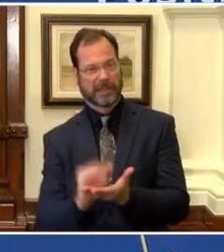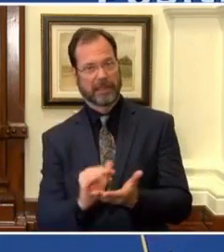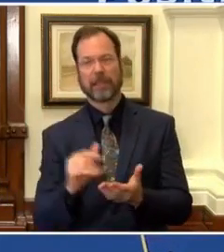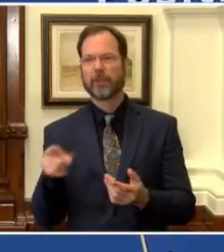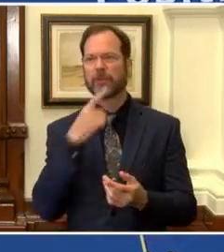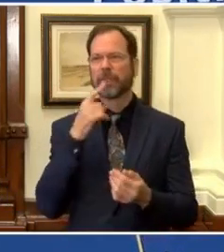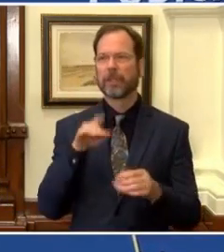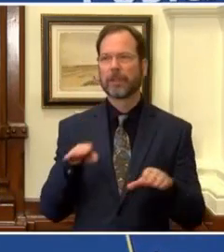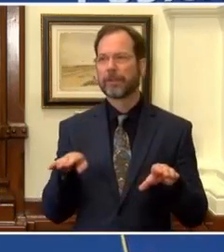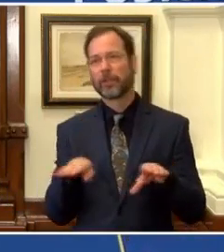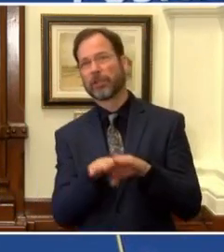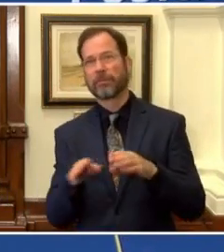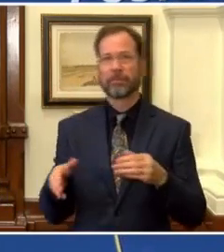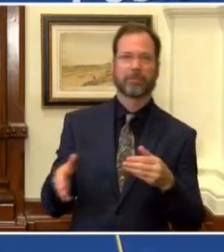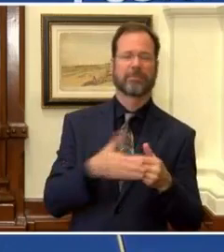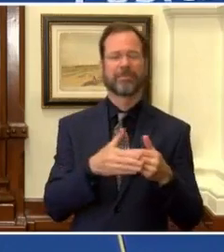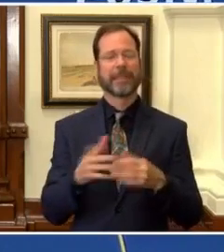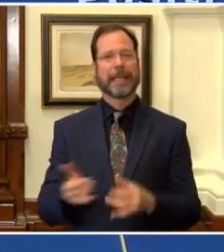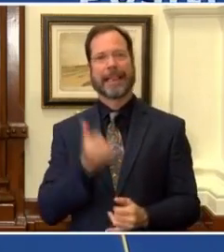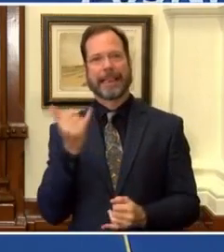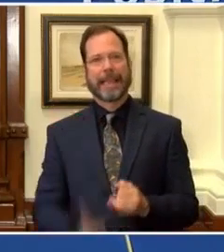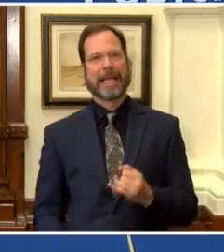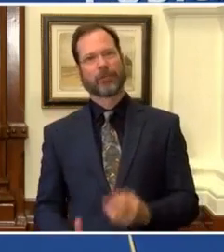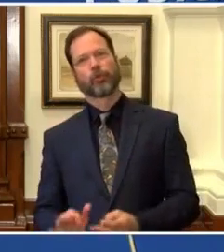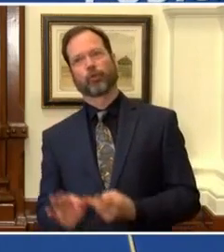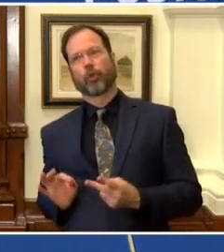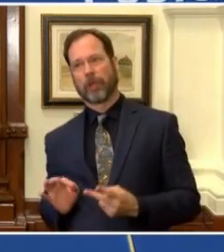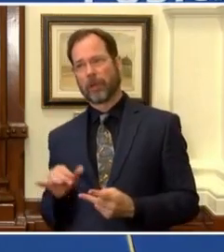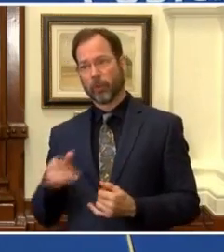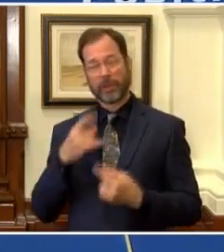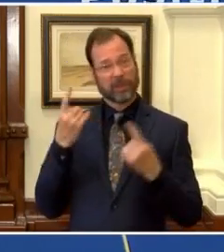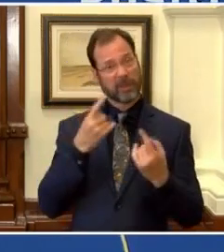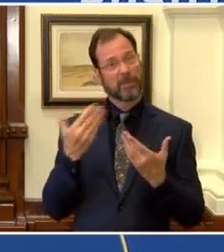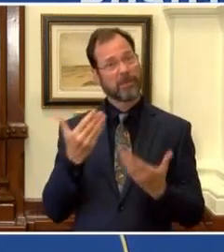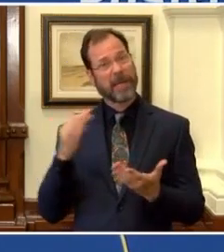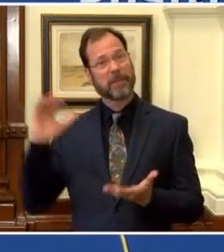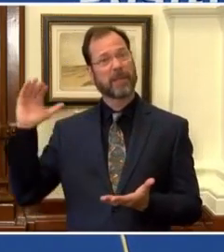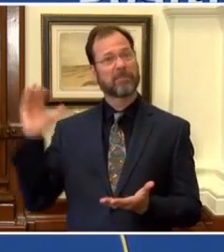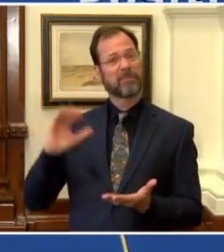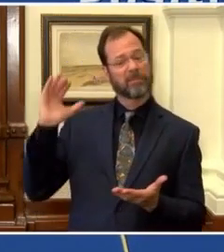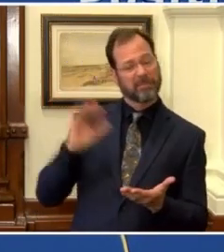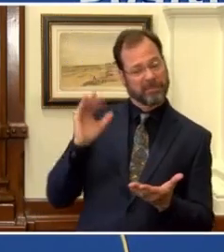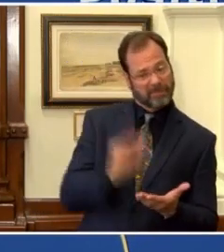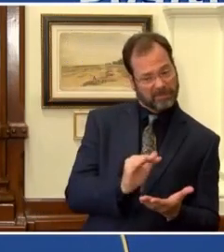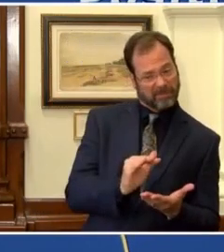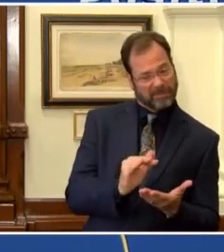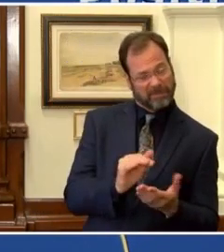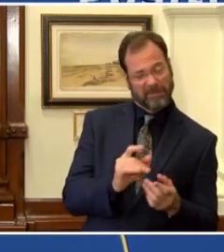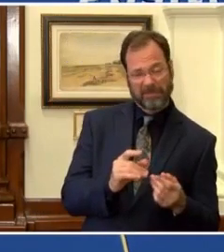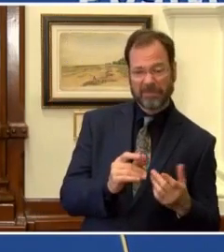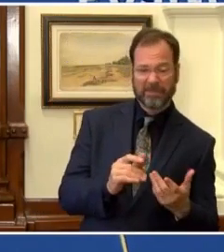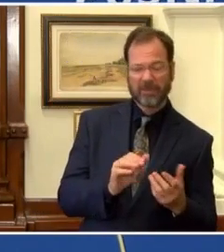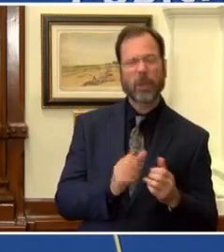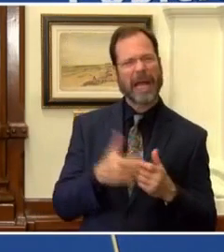WHETHER TEXAS CAN FLATTEN ITS CURVE OF INFECTION RATES, YOU SAID SHUTTING DOWN COMPLETELY AS A